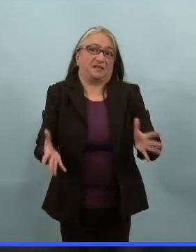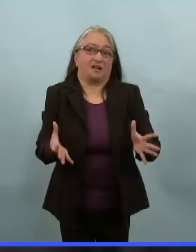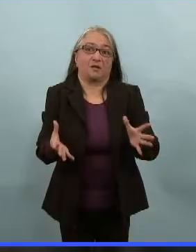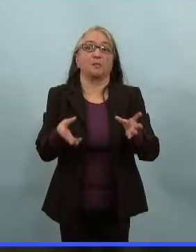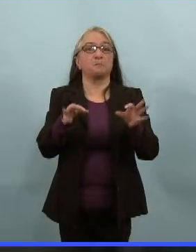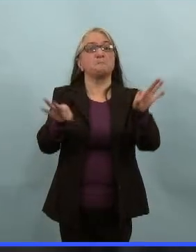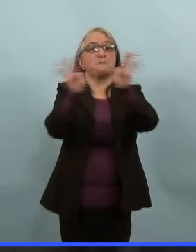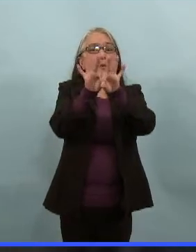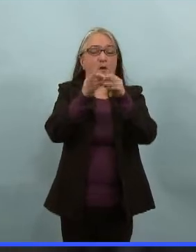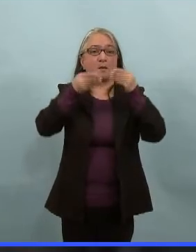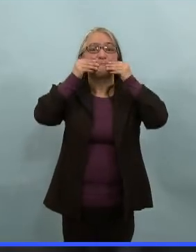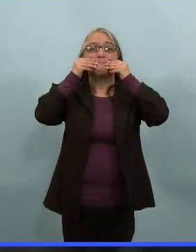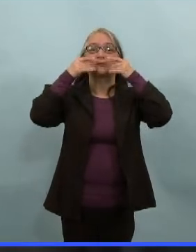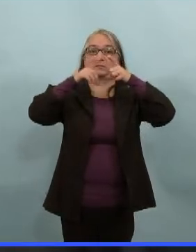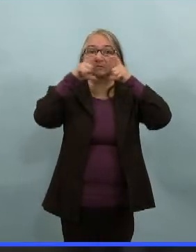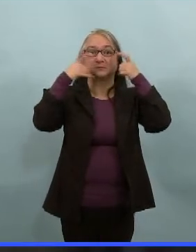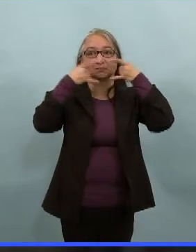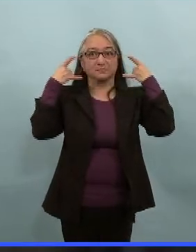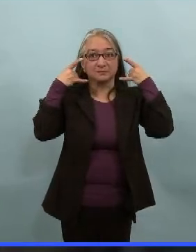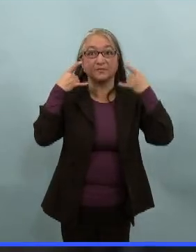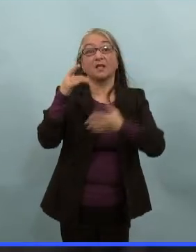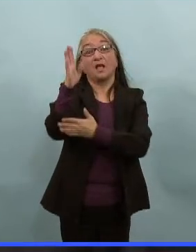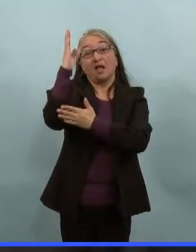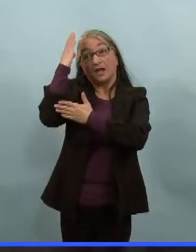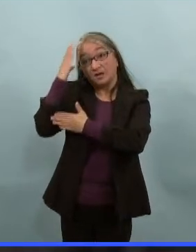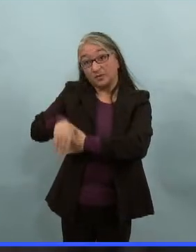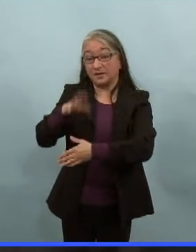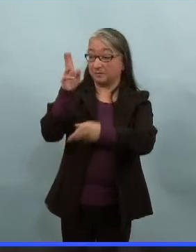about mass here and people think you know if you have this type of mask you're going to prevent